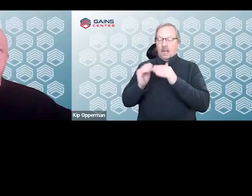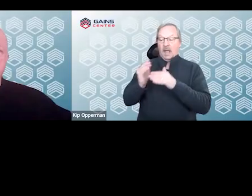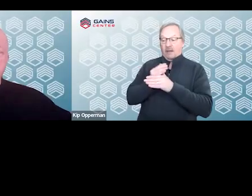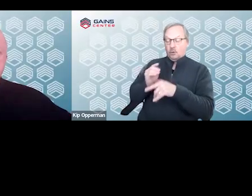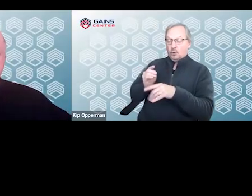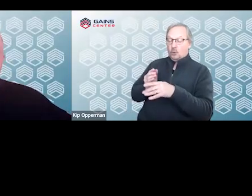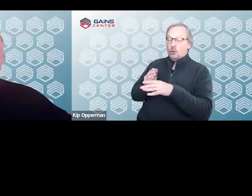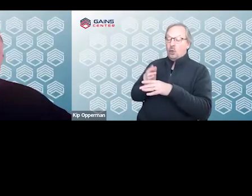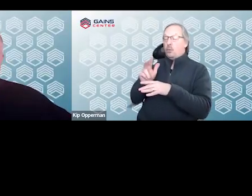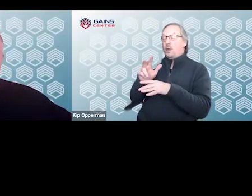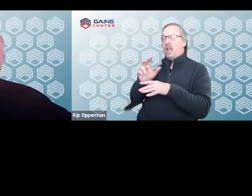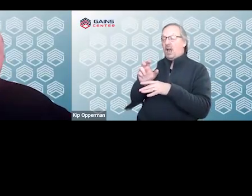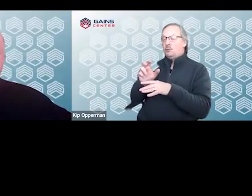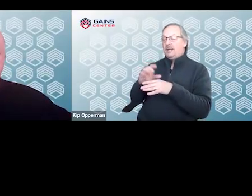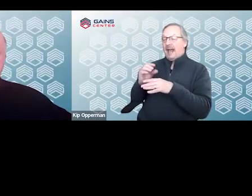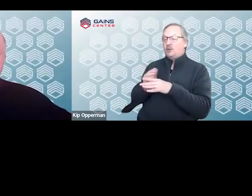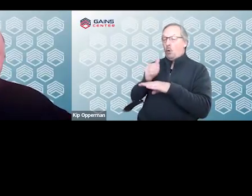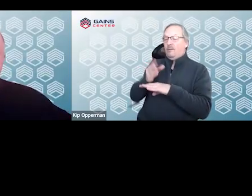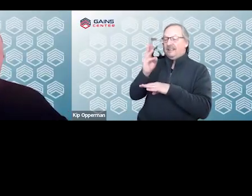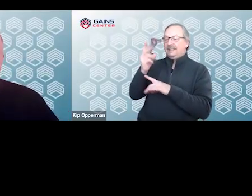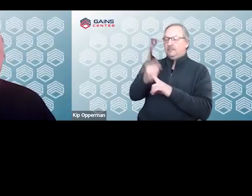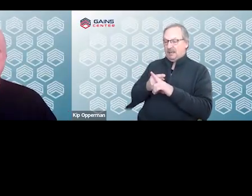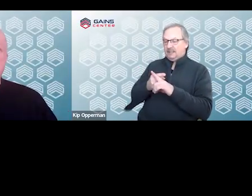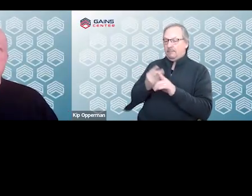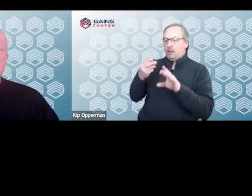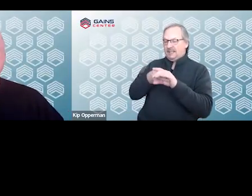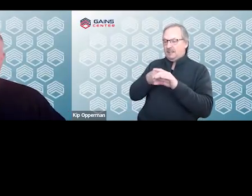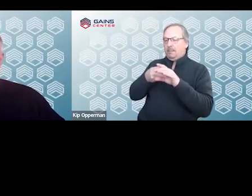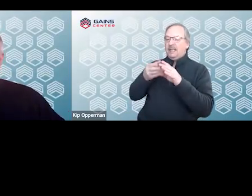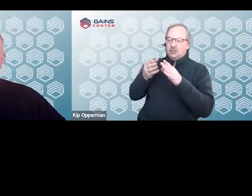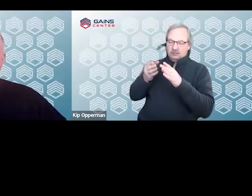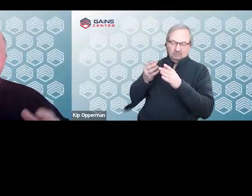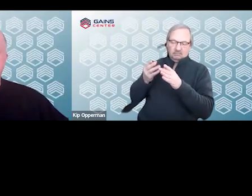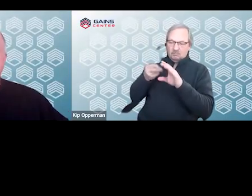over six months of participation, which is not a lot.